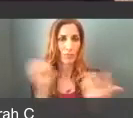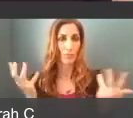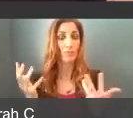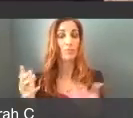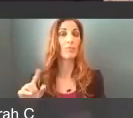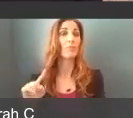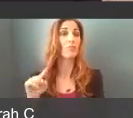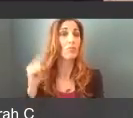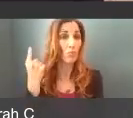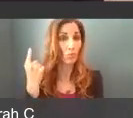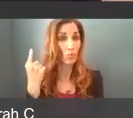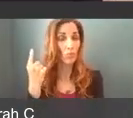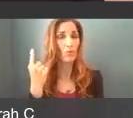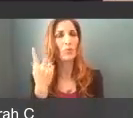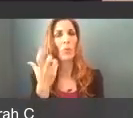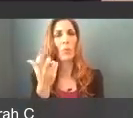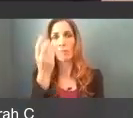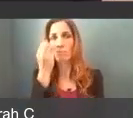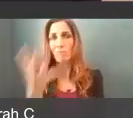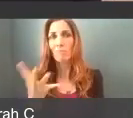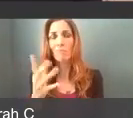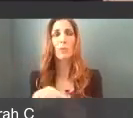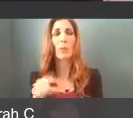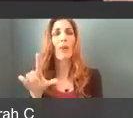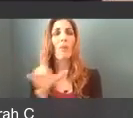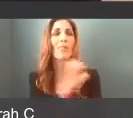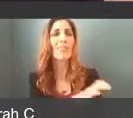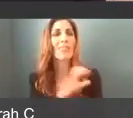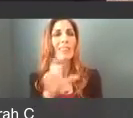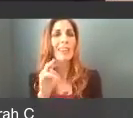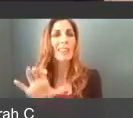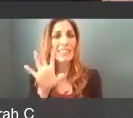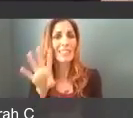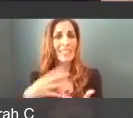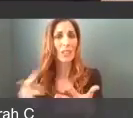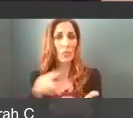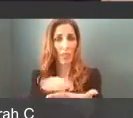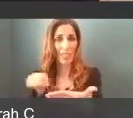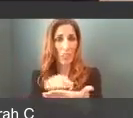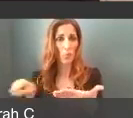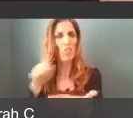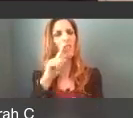to give an update on our clinic schedule for this week, our vaccine clinic schedule for this week.